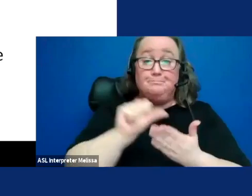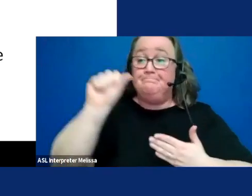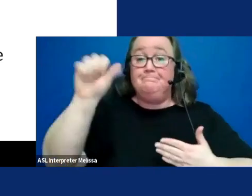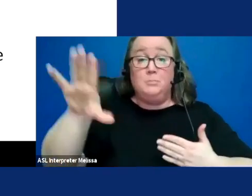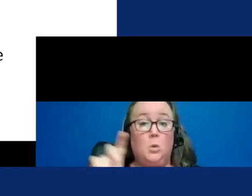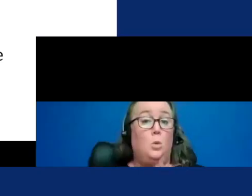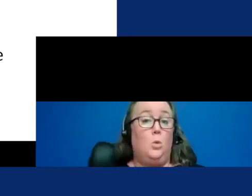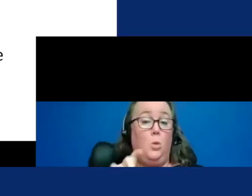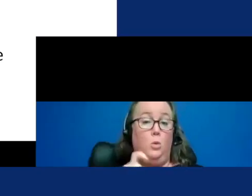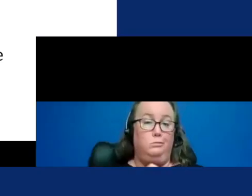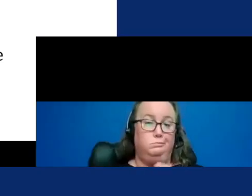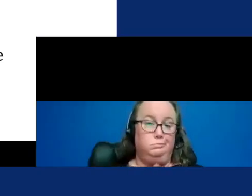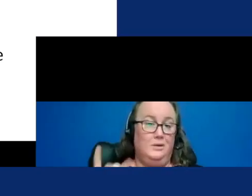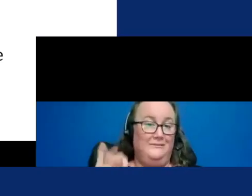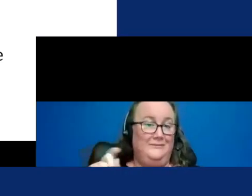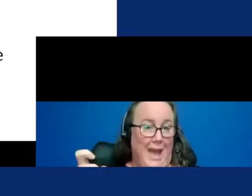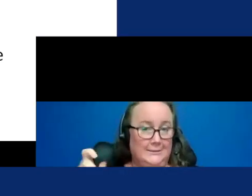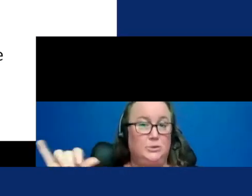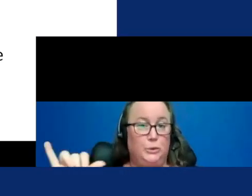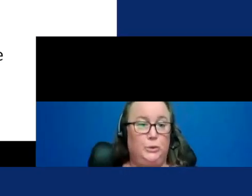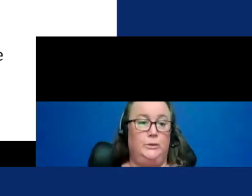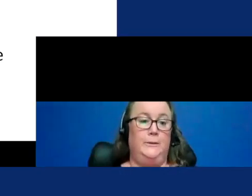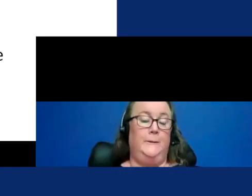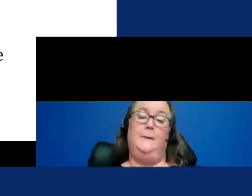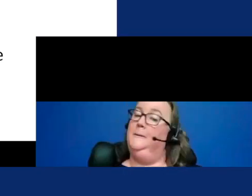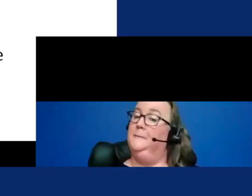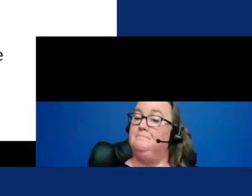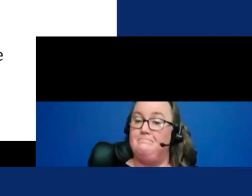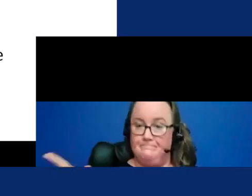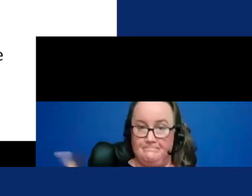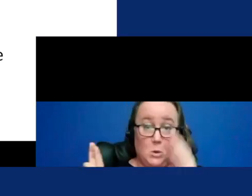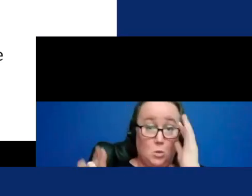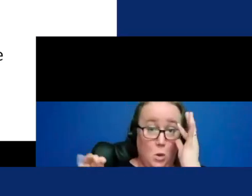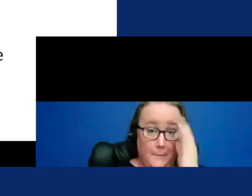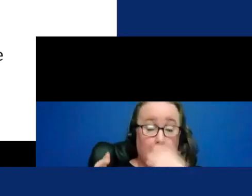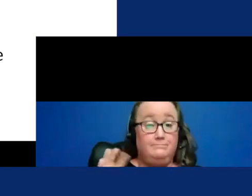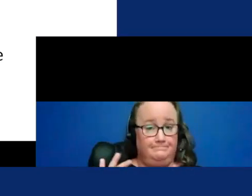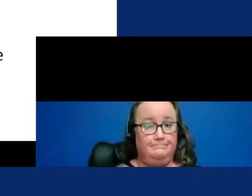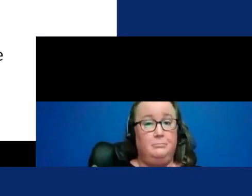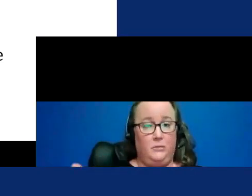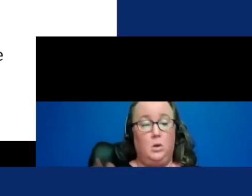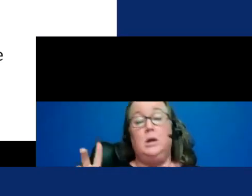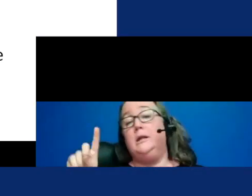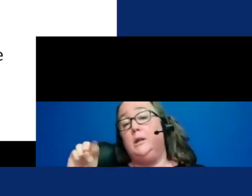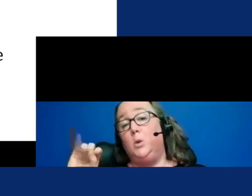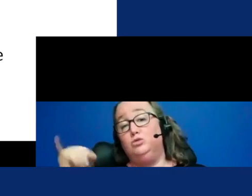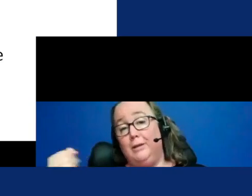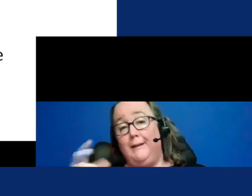And as Robyn mentioned in our last training, the DOJ and HHS are actively involved in